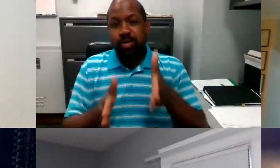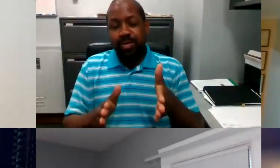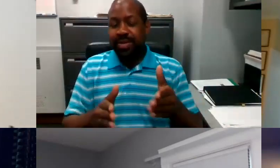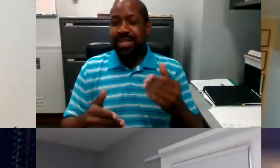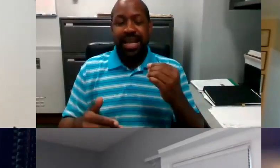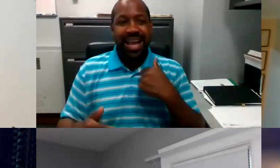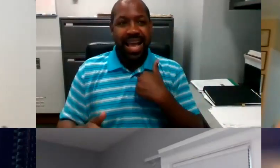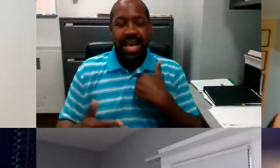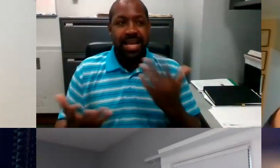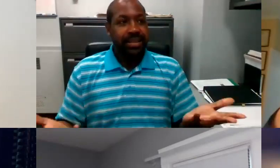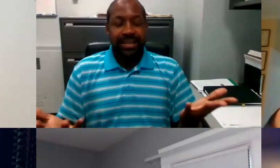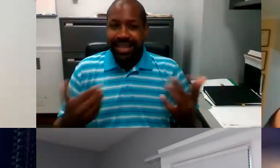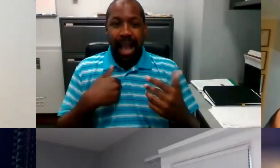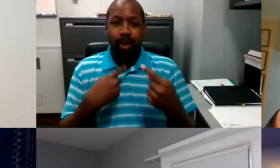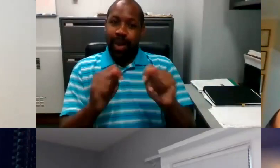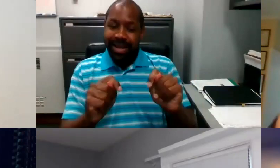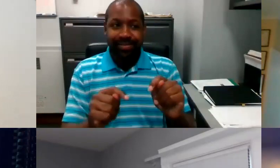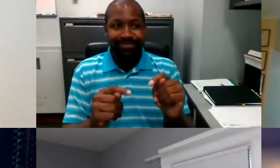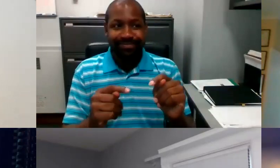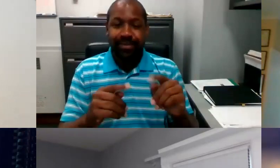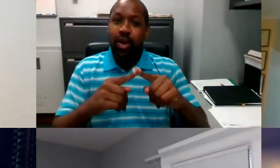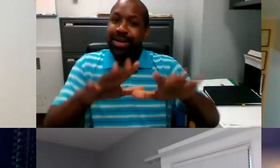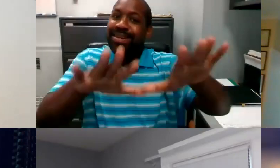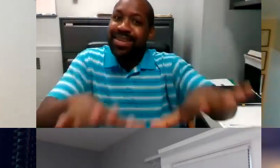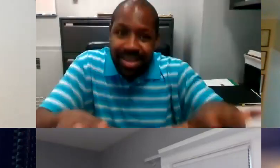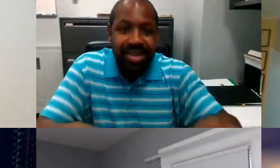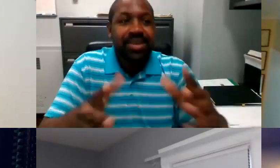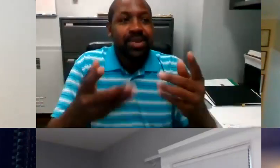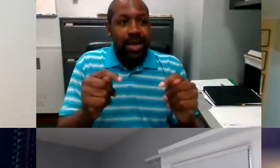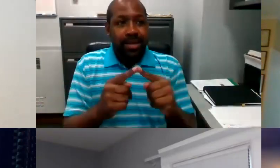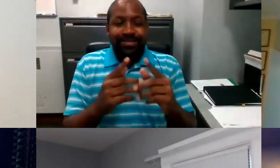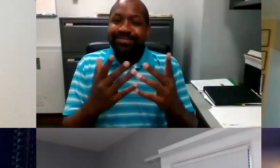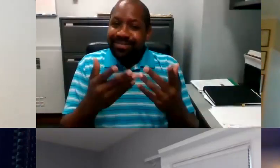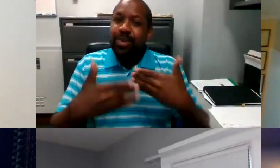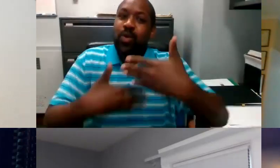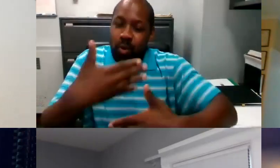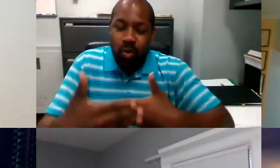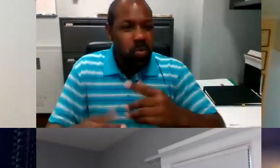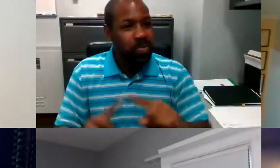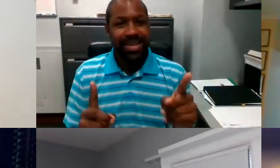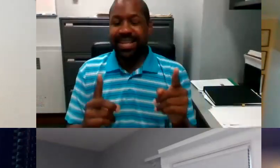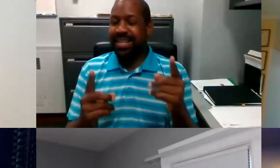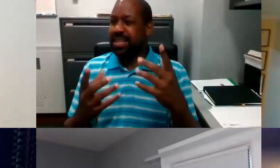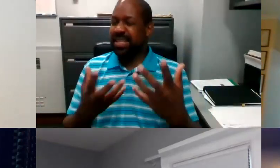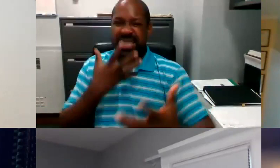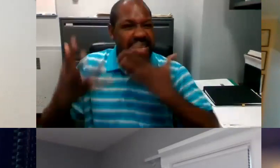WHEN WE SET IT UP, WE SET UP THE MEETING.